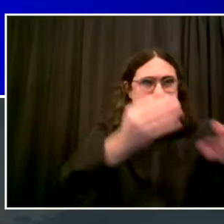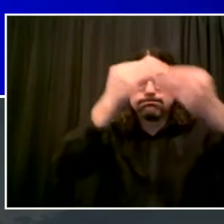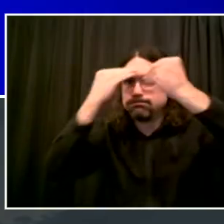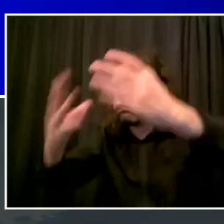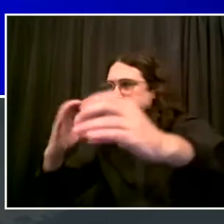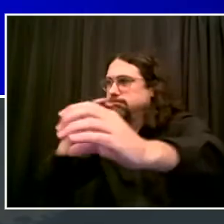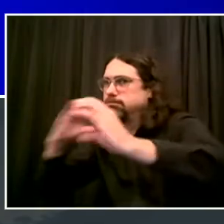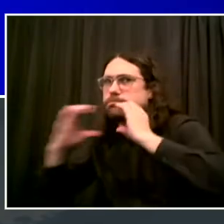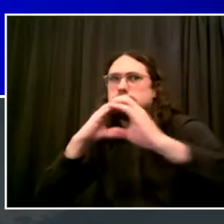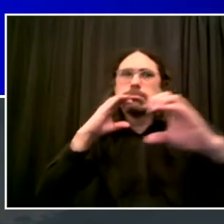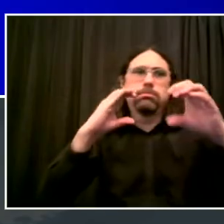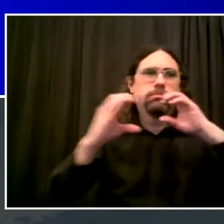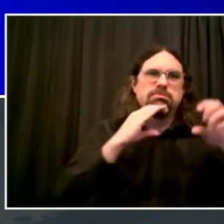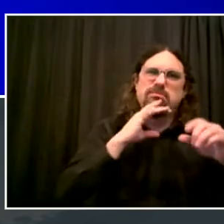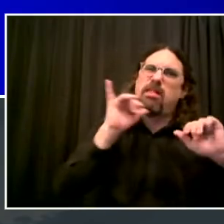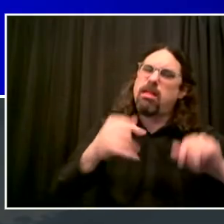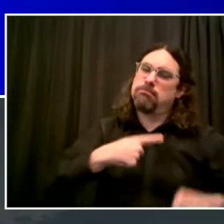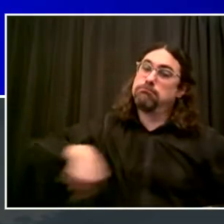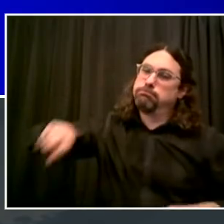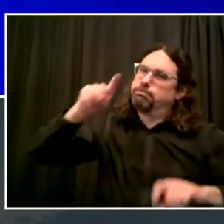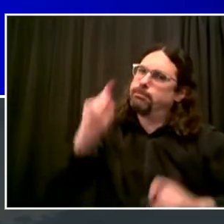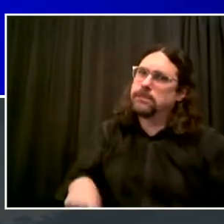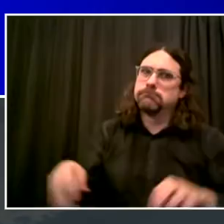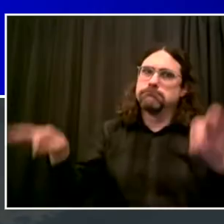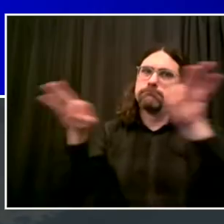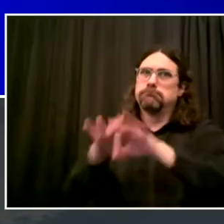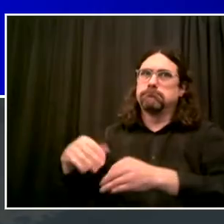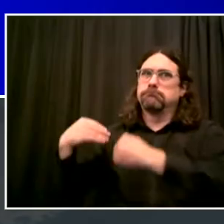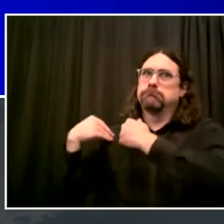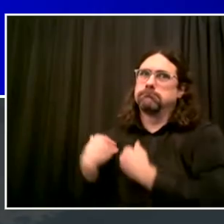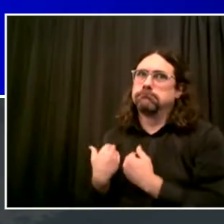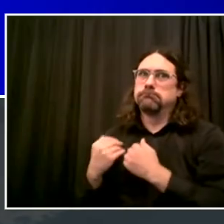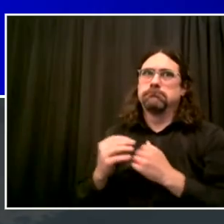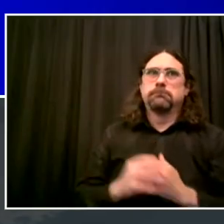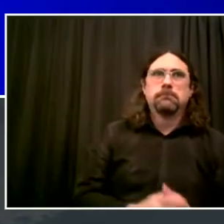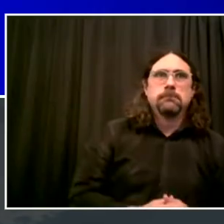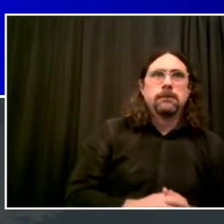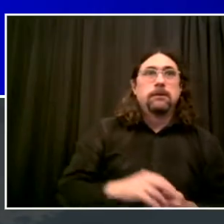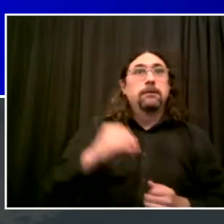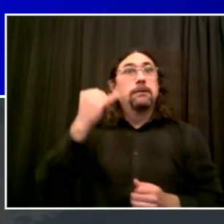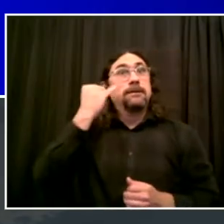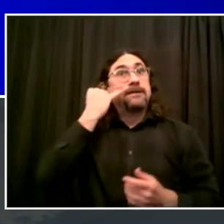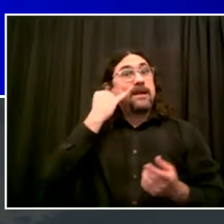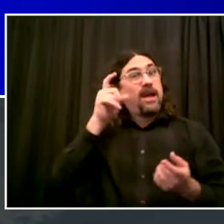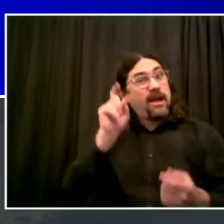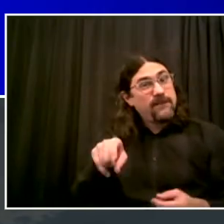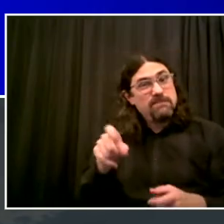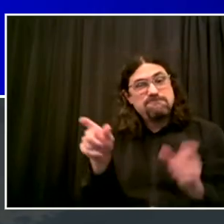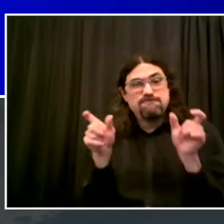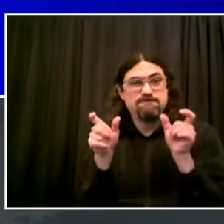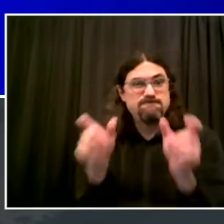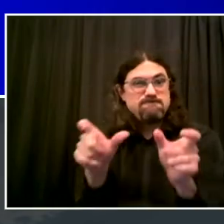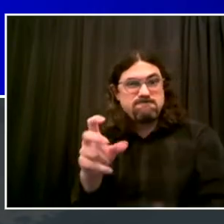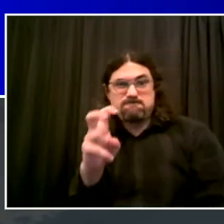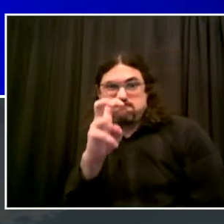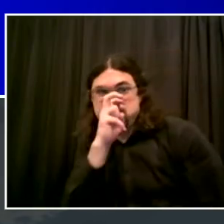WE ARE TALKING ABOUT HELPI, CLARIFYING, EDUCATING AND SO ONE. WE WILL DO